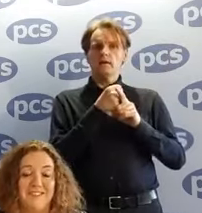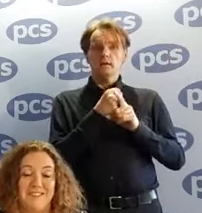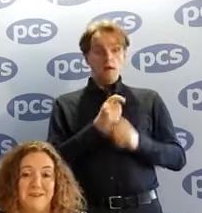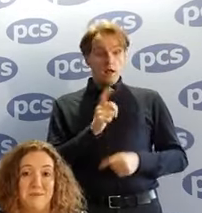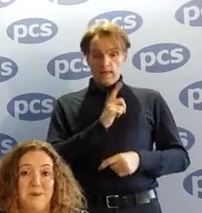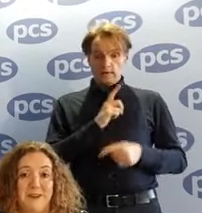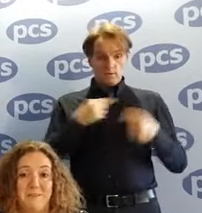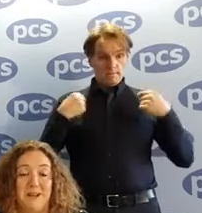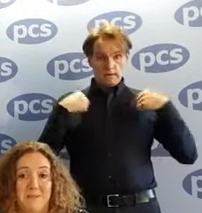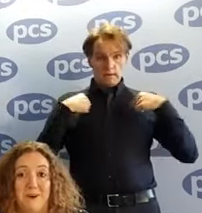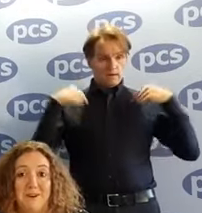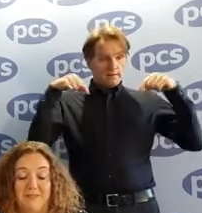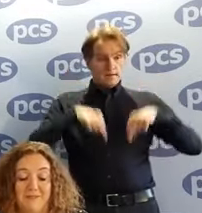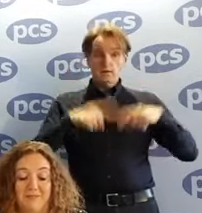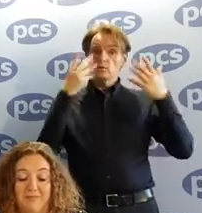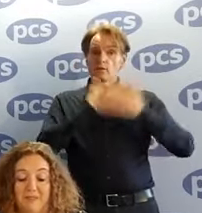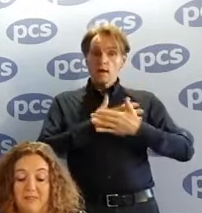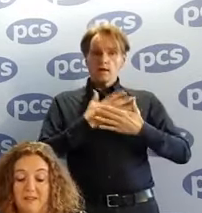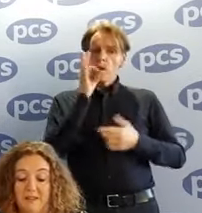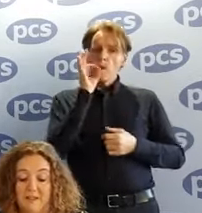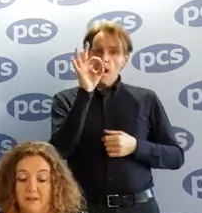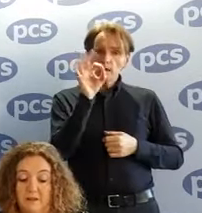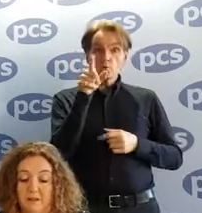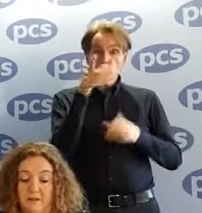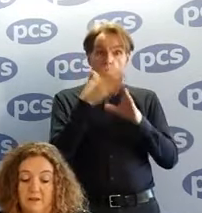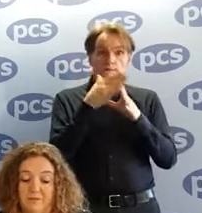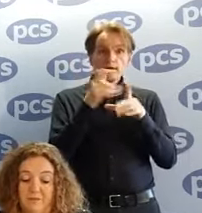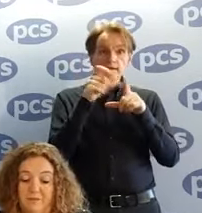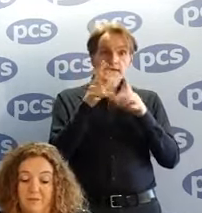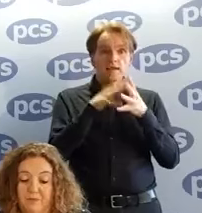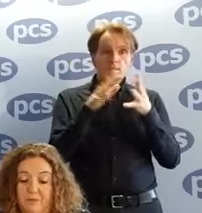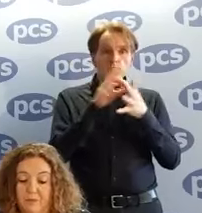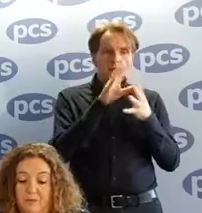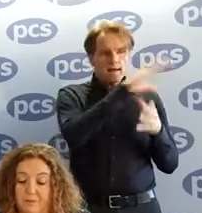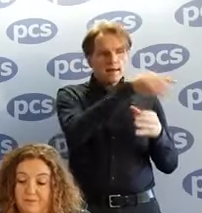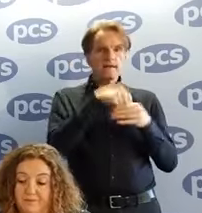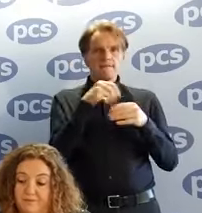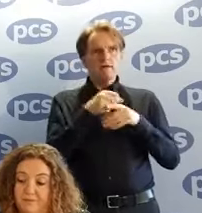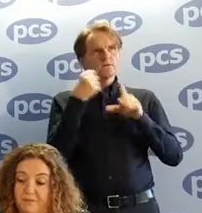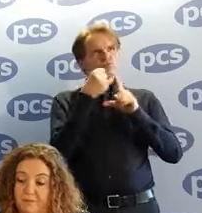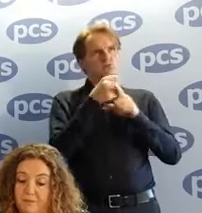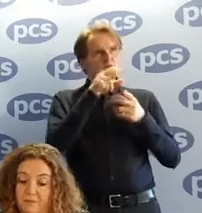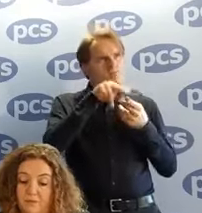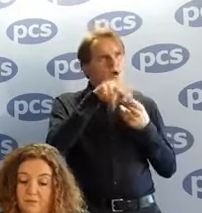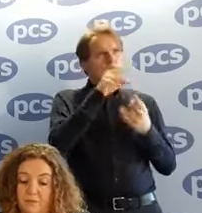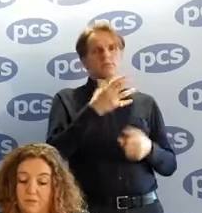in the DWP to play a part. Thanks Fran just some questions that I know